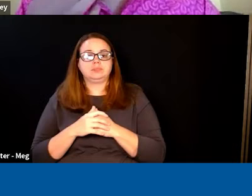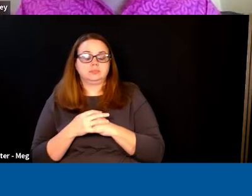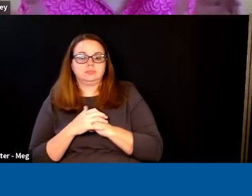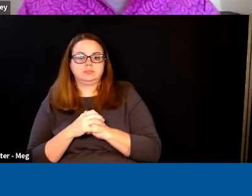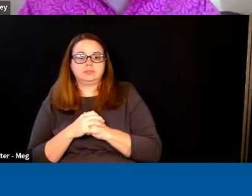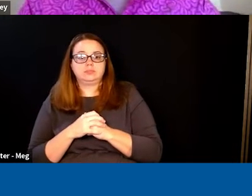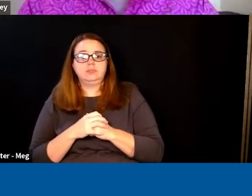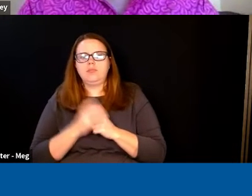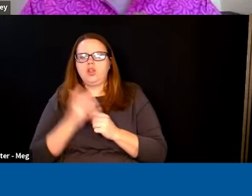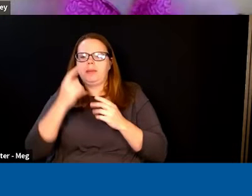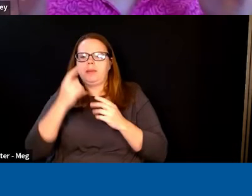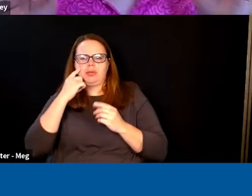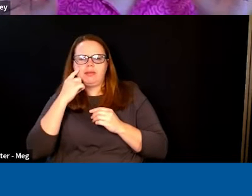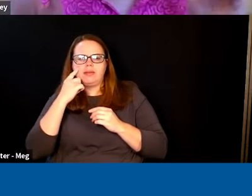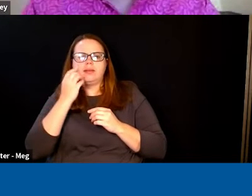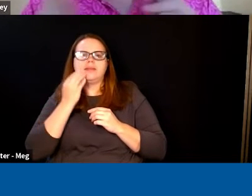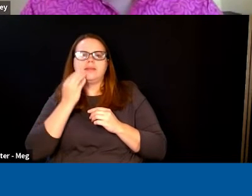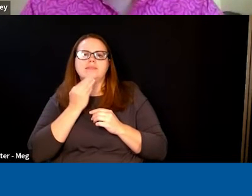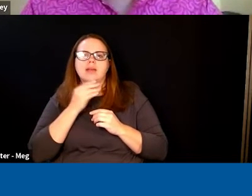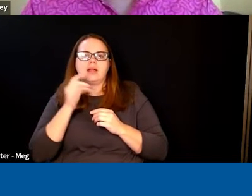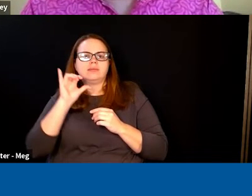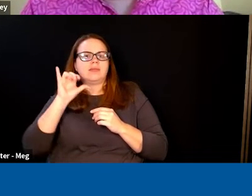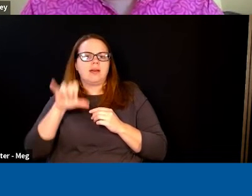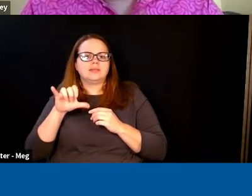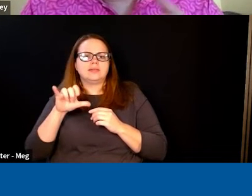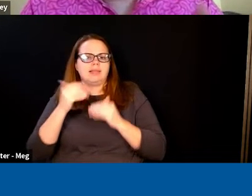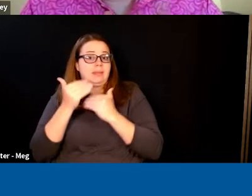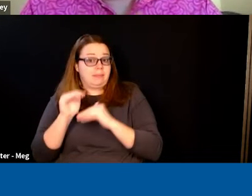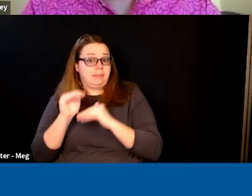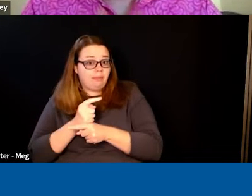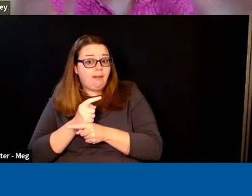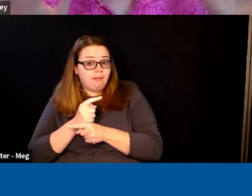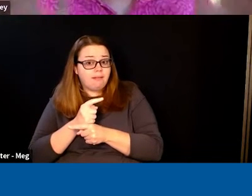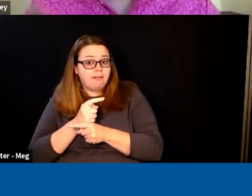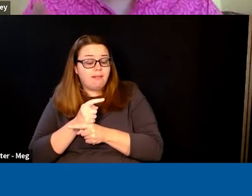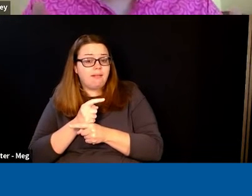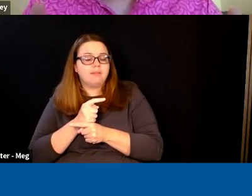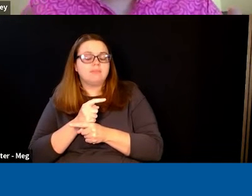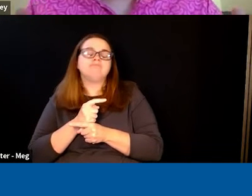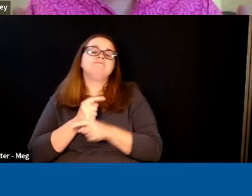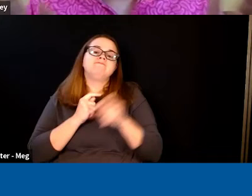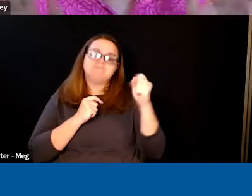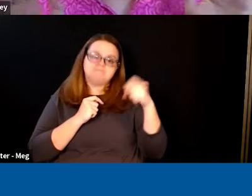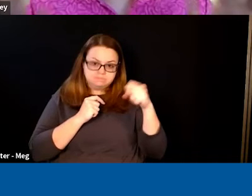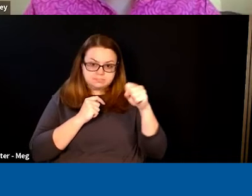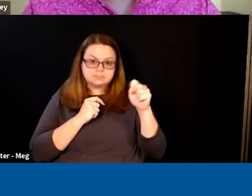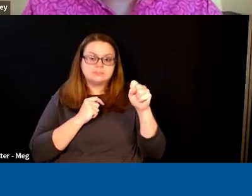And you might be thinking now, like, isn't this limited? To which I say, yes, that's the point.